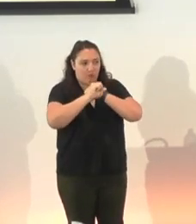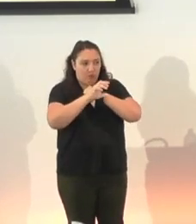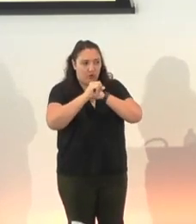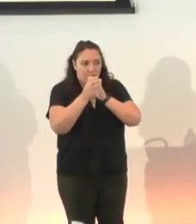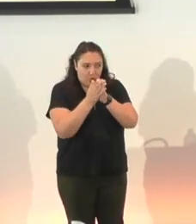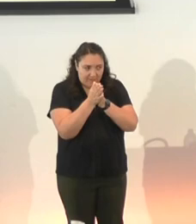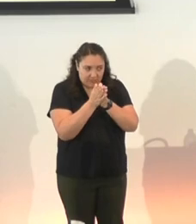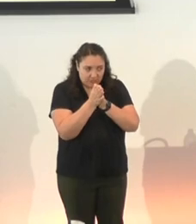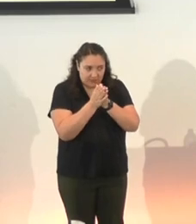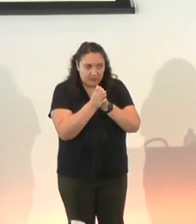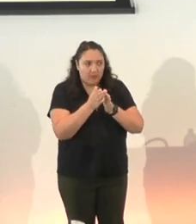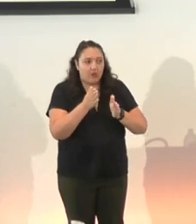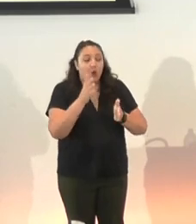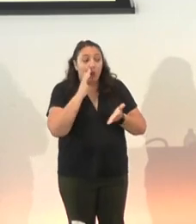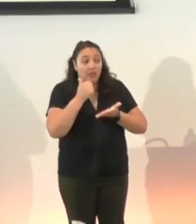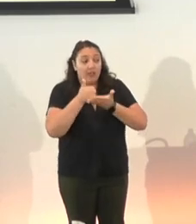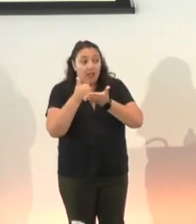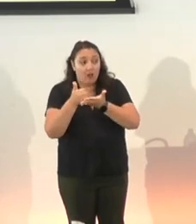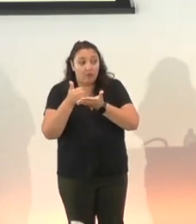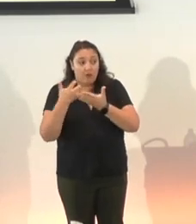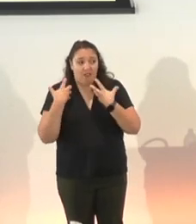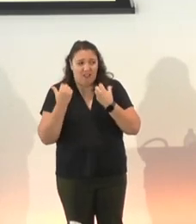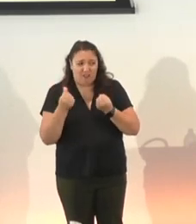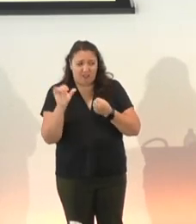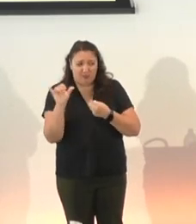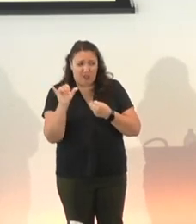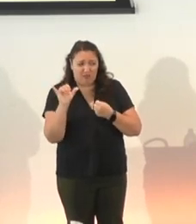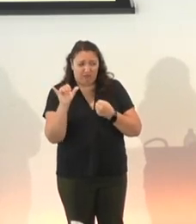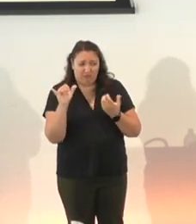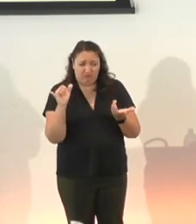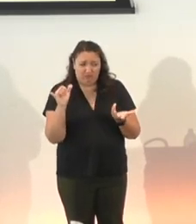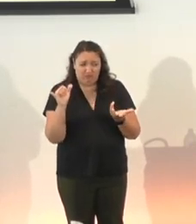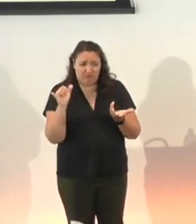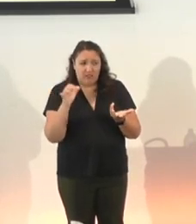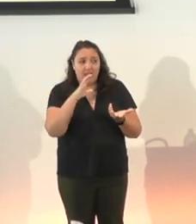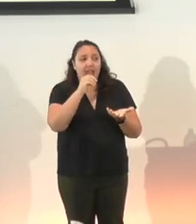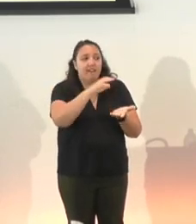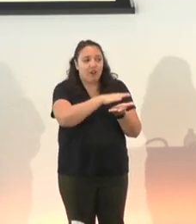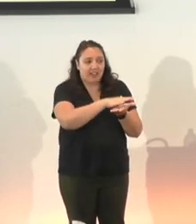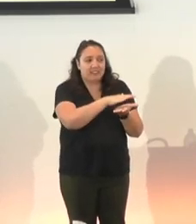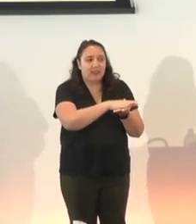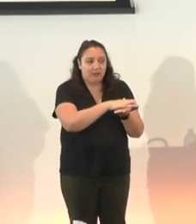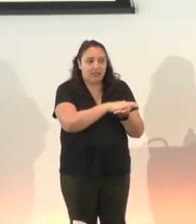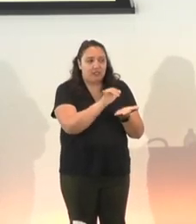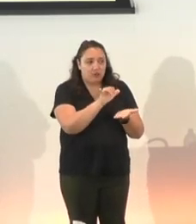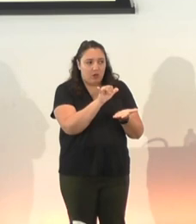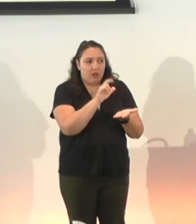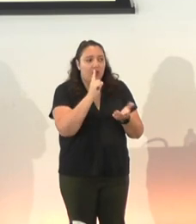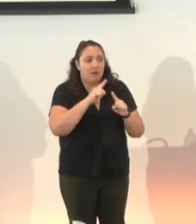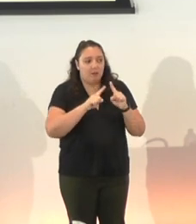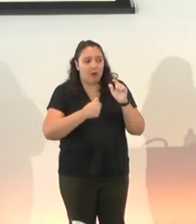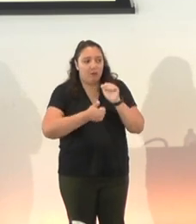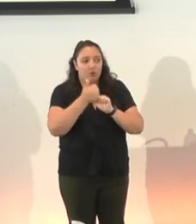We work with the government as well and for academia but the vast majority is organizations.